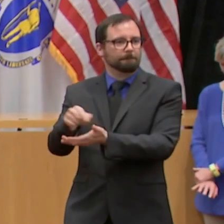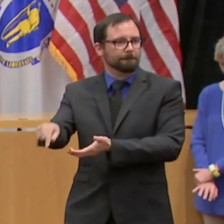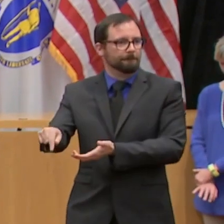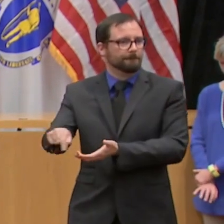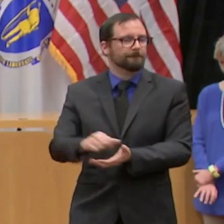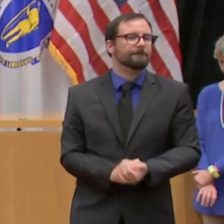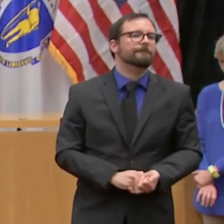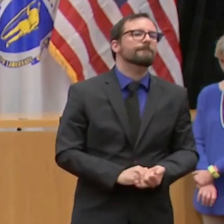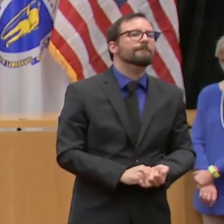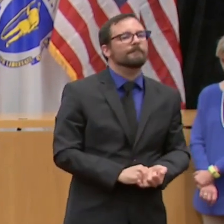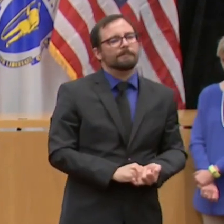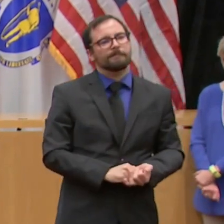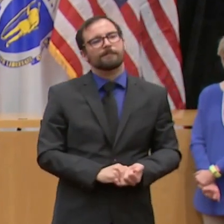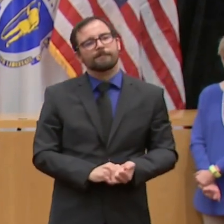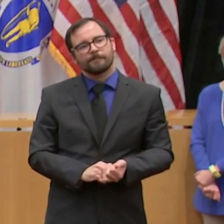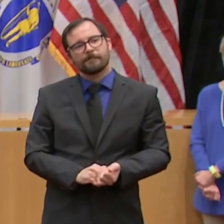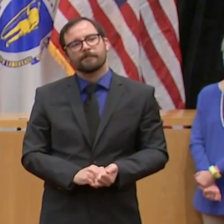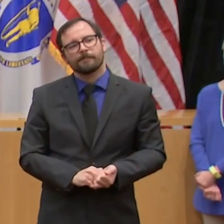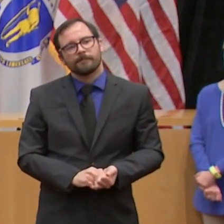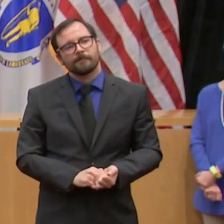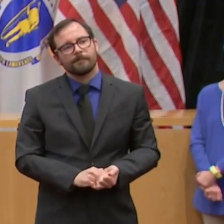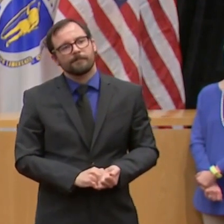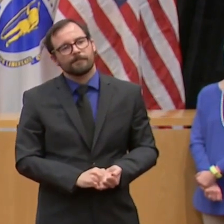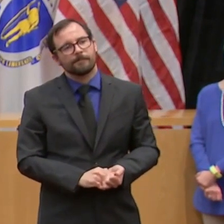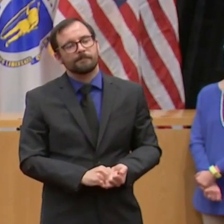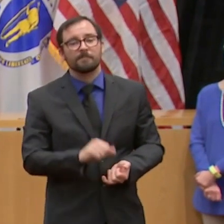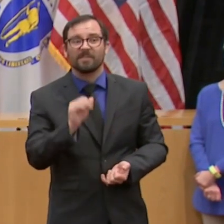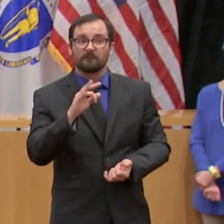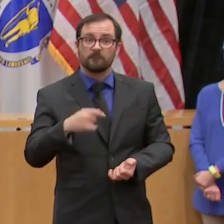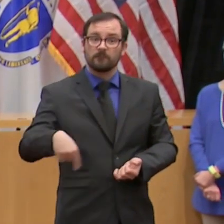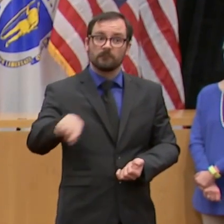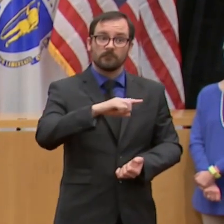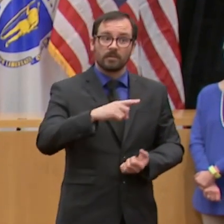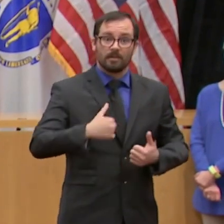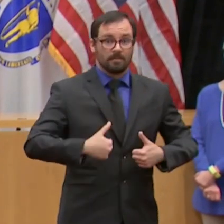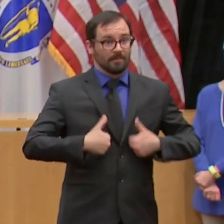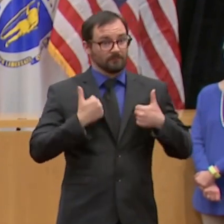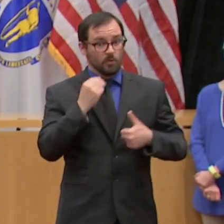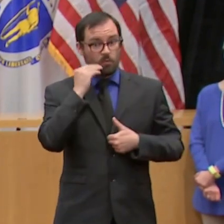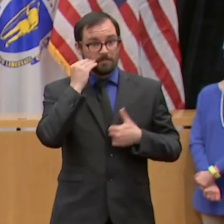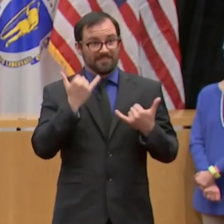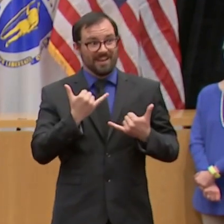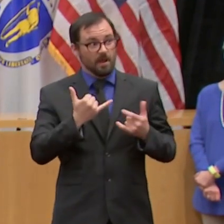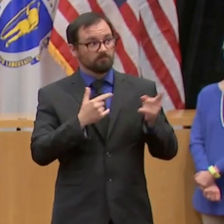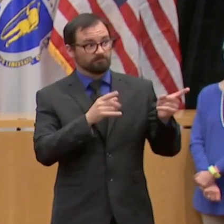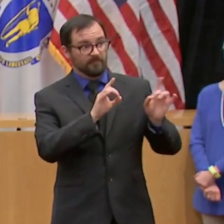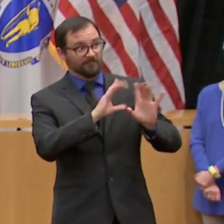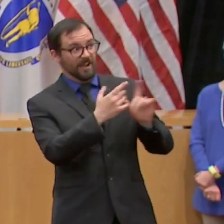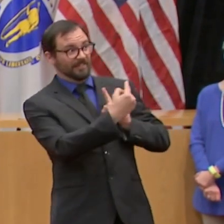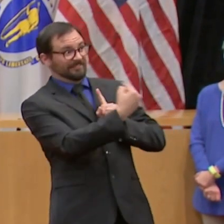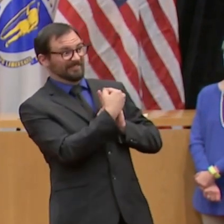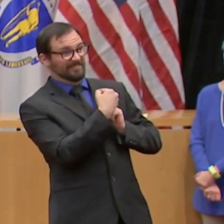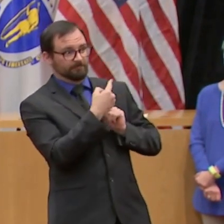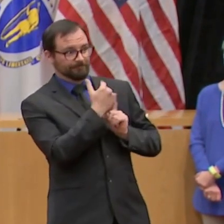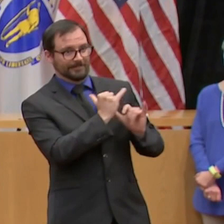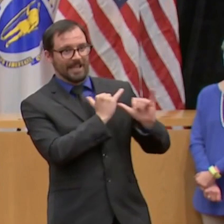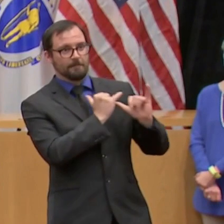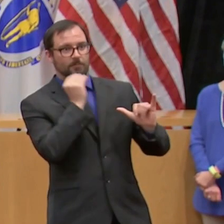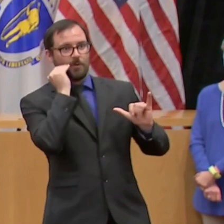SUPPORT THEM. IF YOU ARE AT HOME WITH SOMEONE